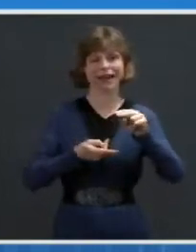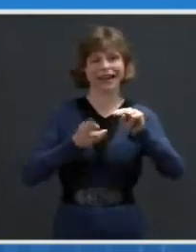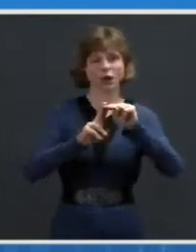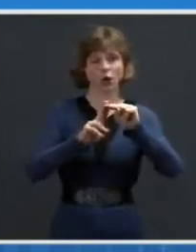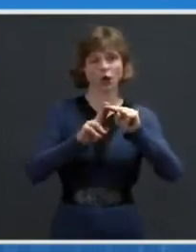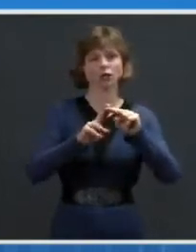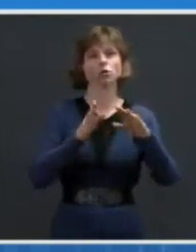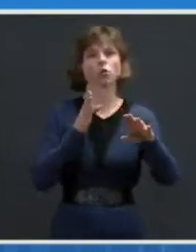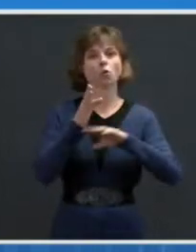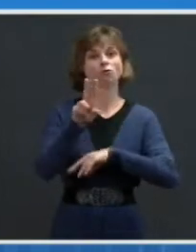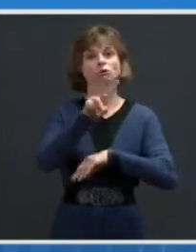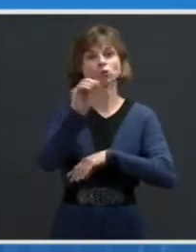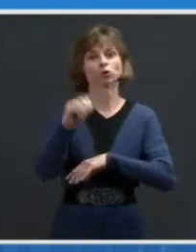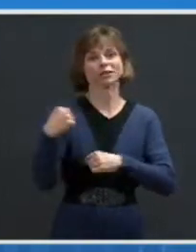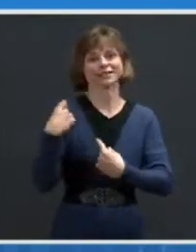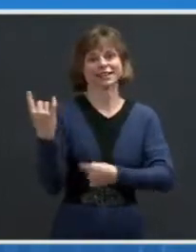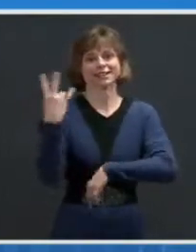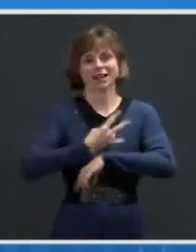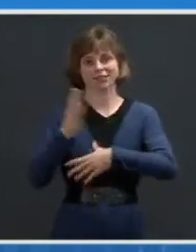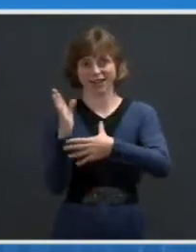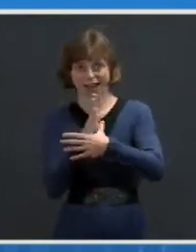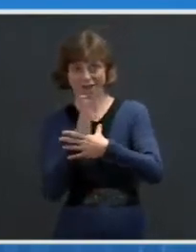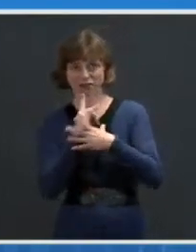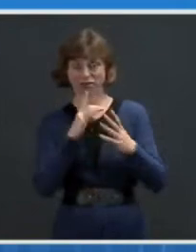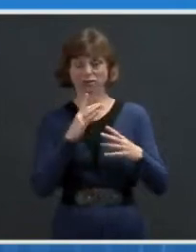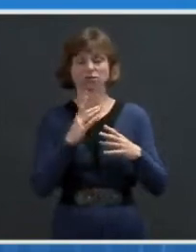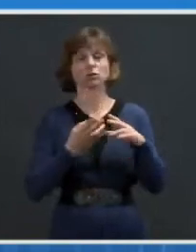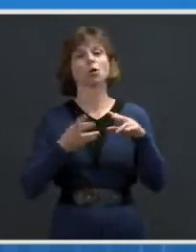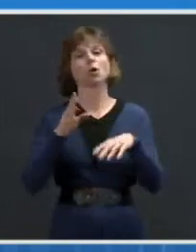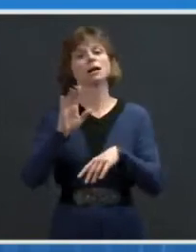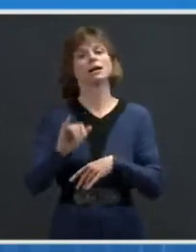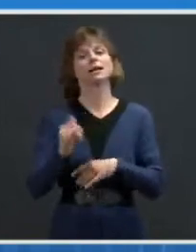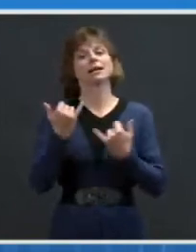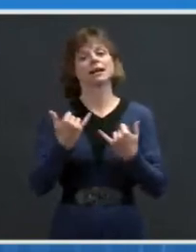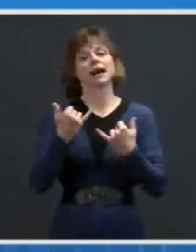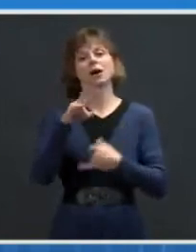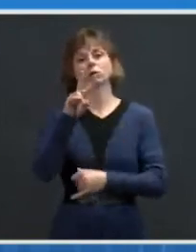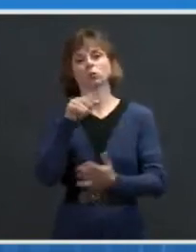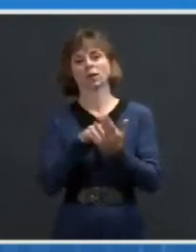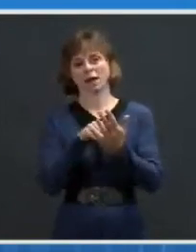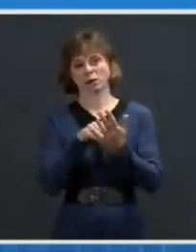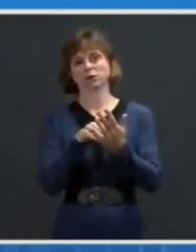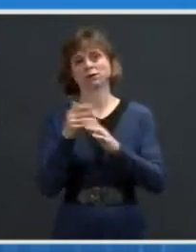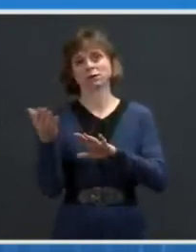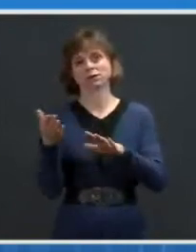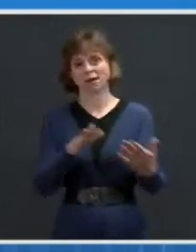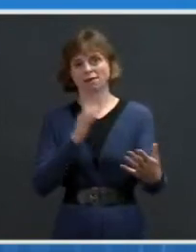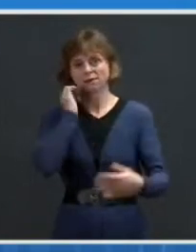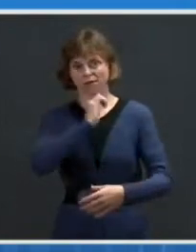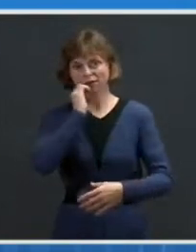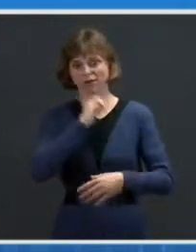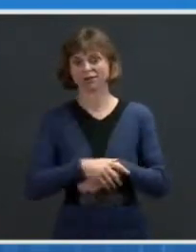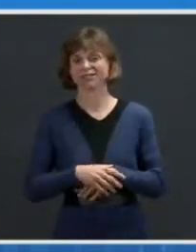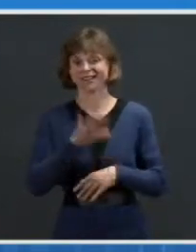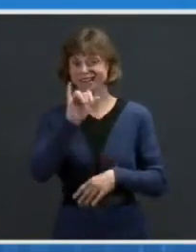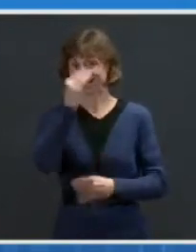SIMILARLY, THE AVERAGE OF DEATHS HAS ALSO INCREASED MORE